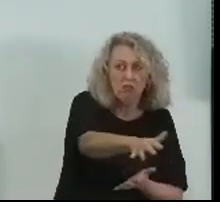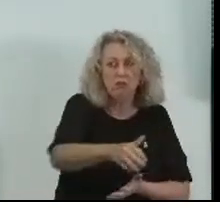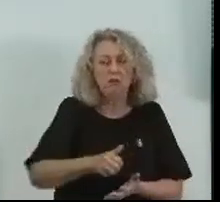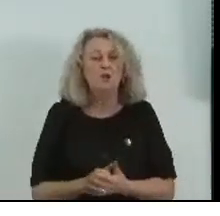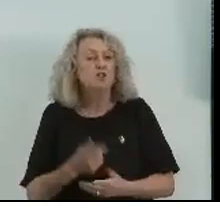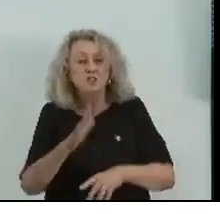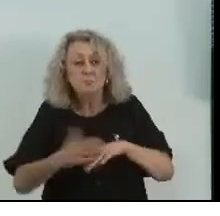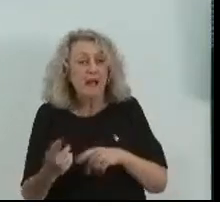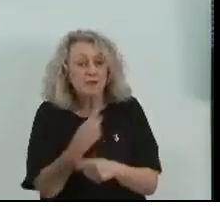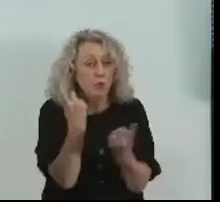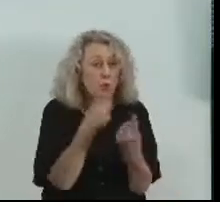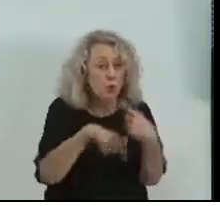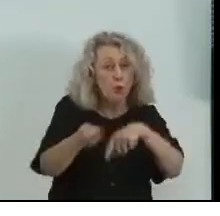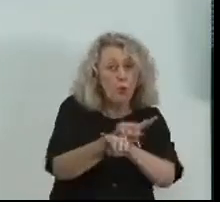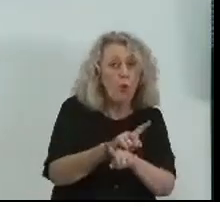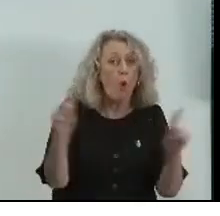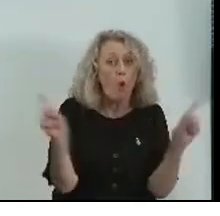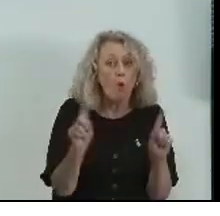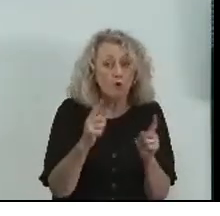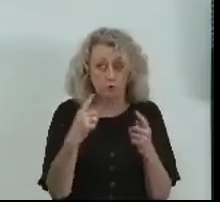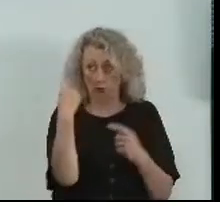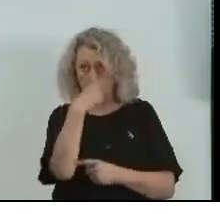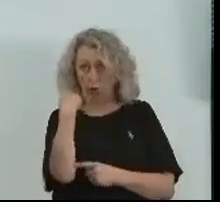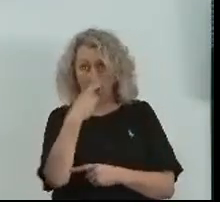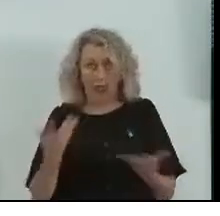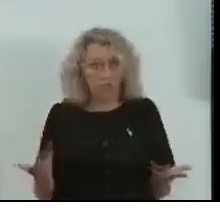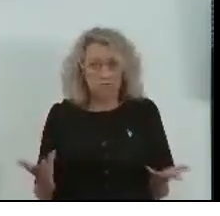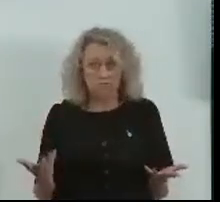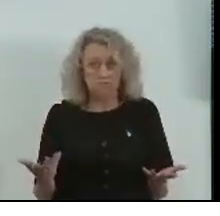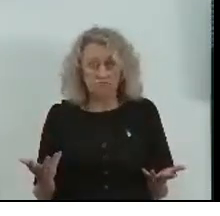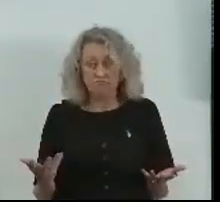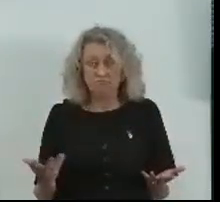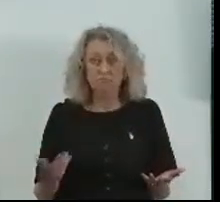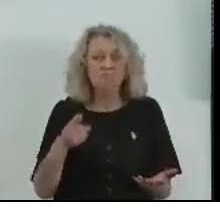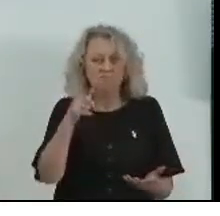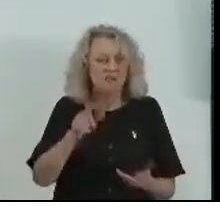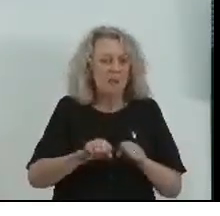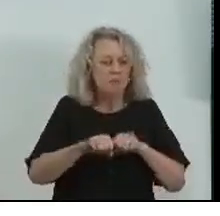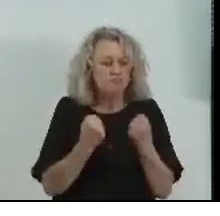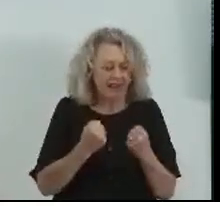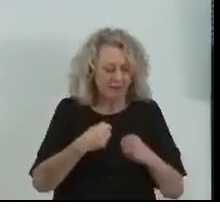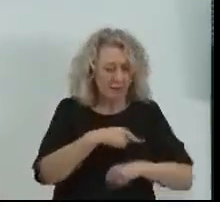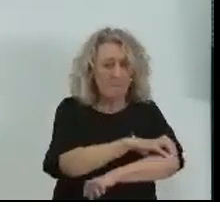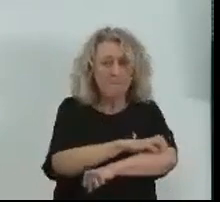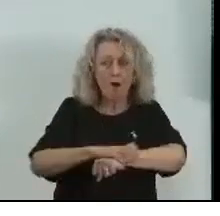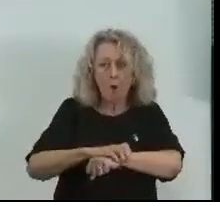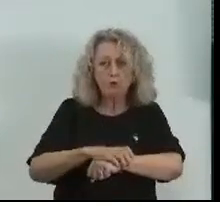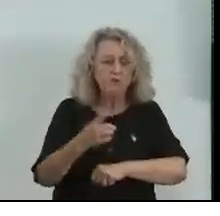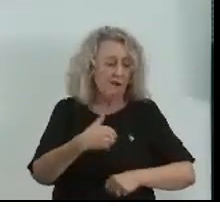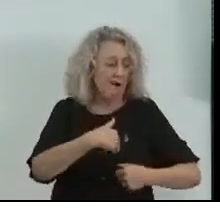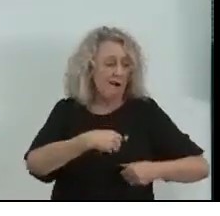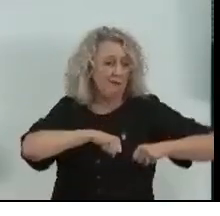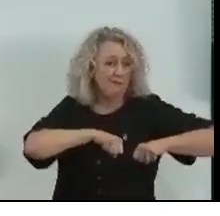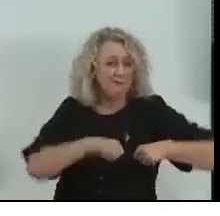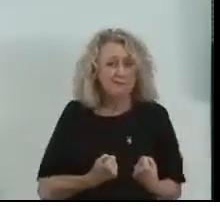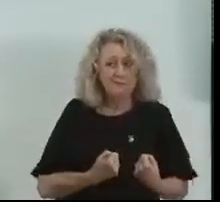matter who you are or what you look like. It breaks bones or hearts and